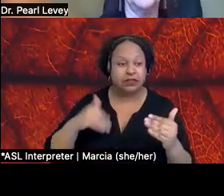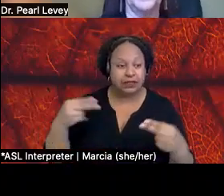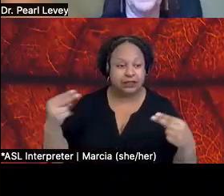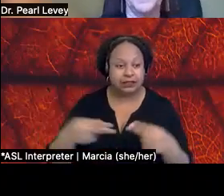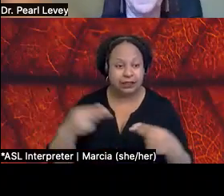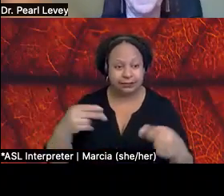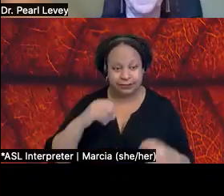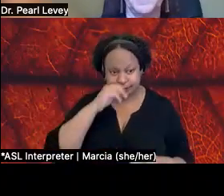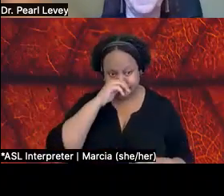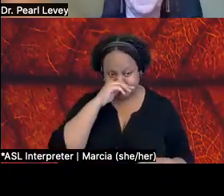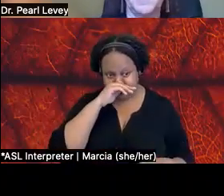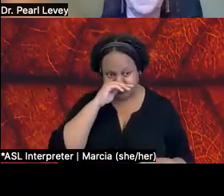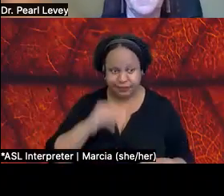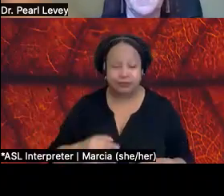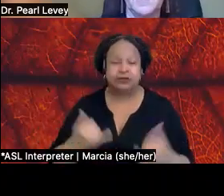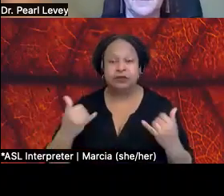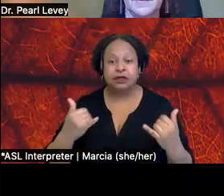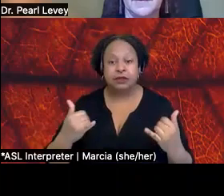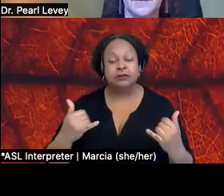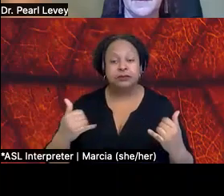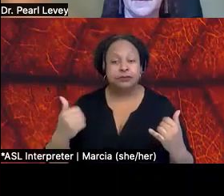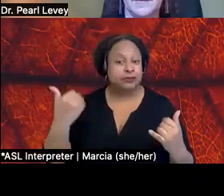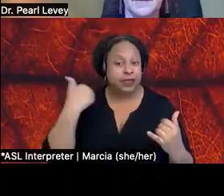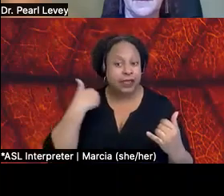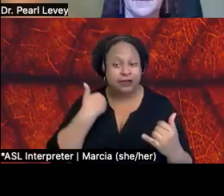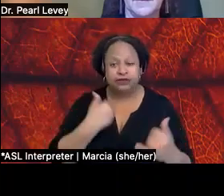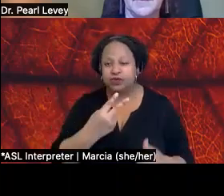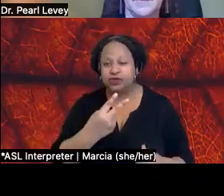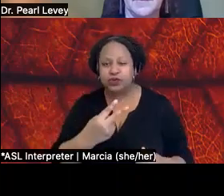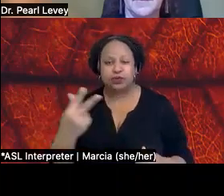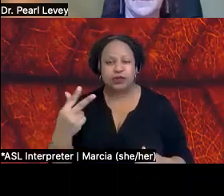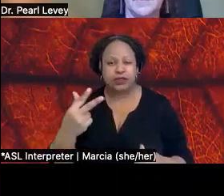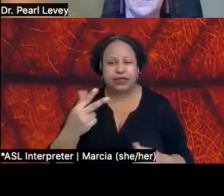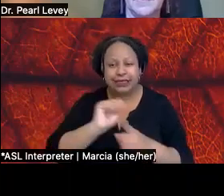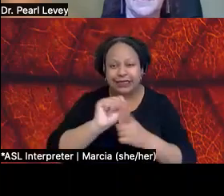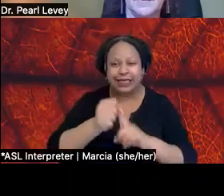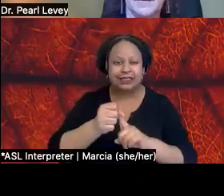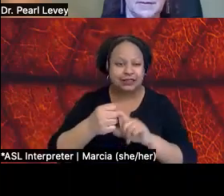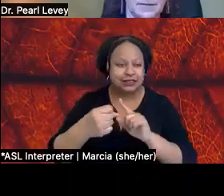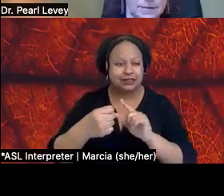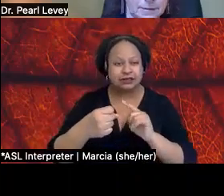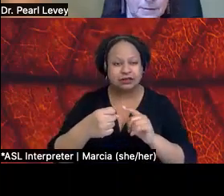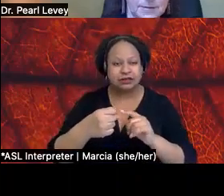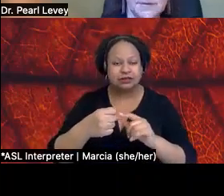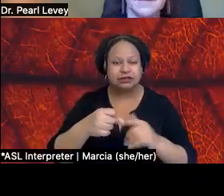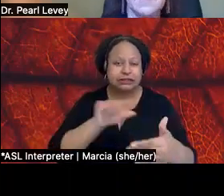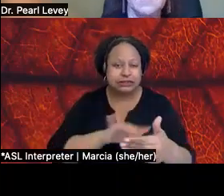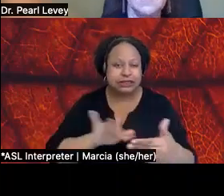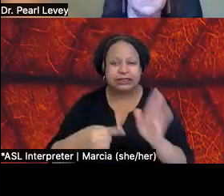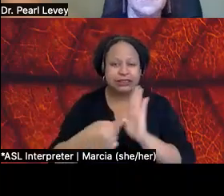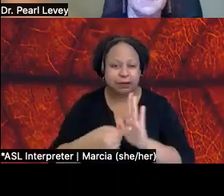Okay, so we've got two or three case scenarios that we just want to use to highlight some of